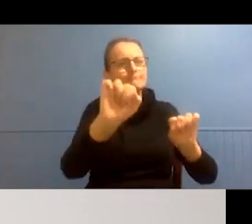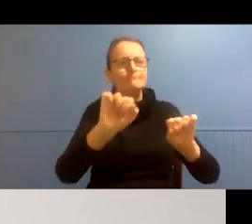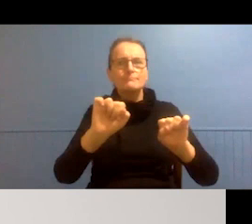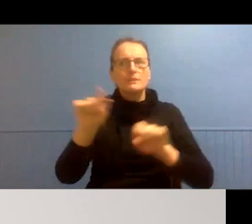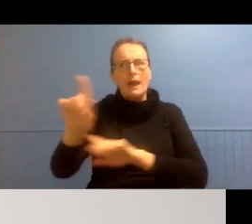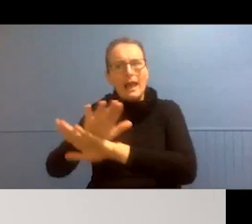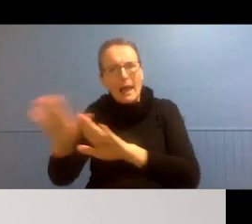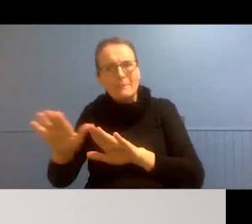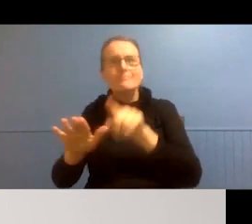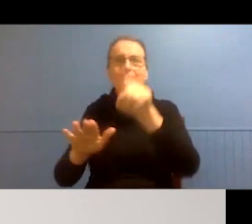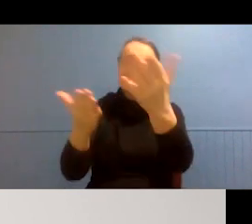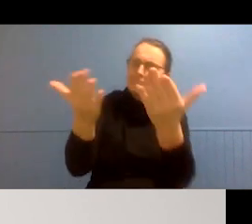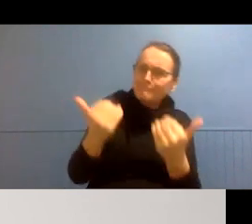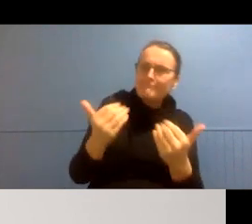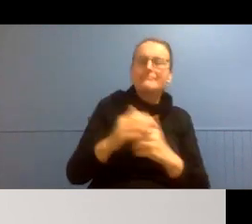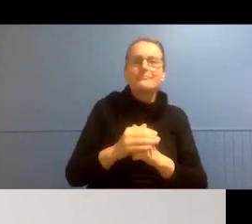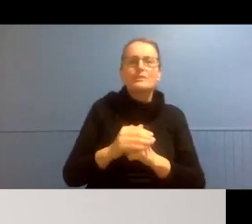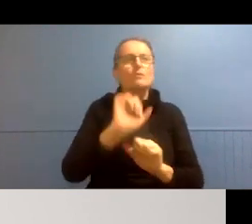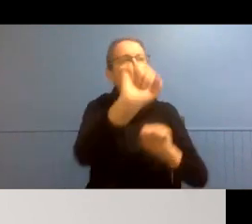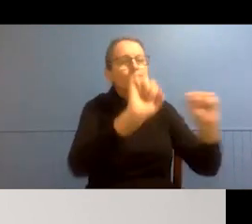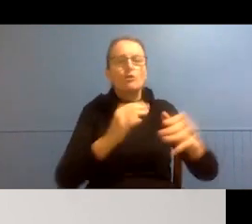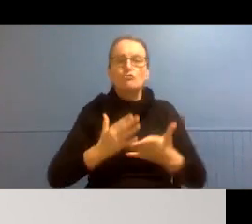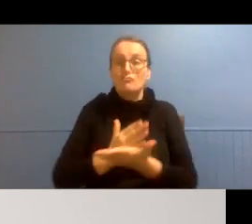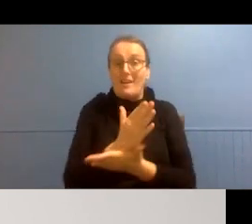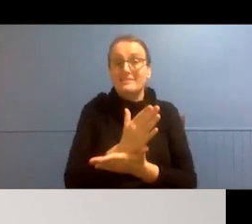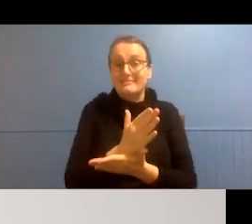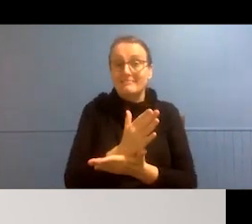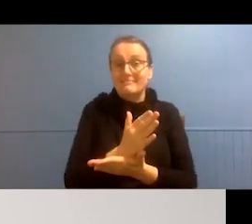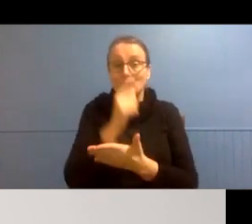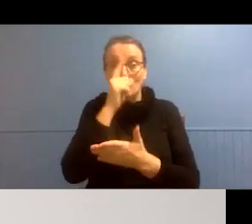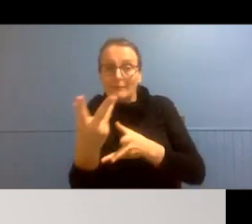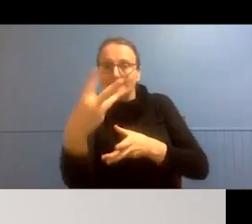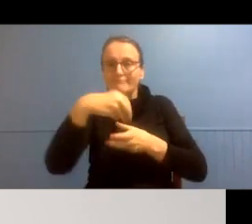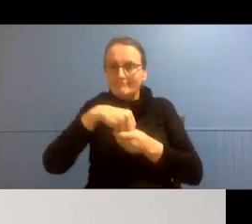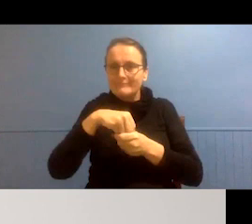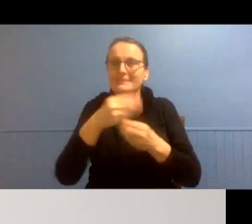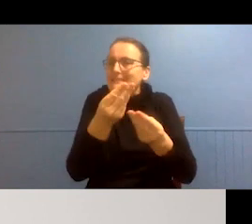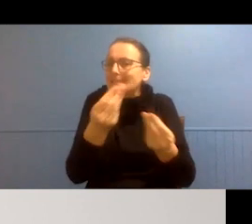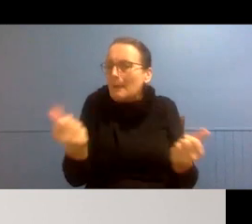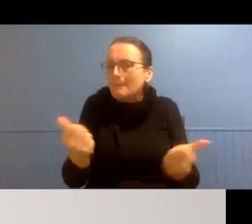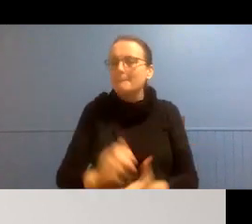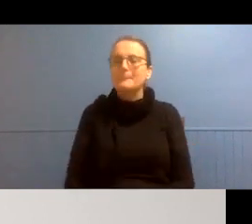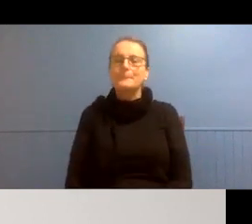different parts of those huge ceremonies. Finally, strengthen